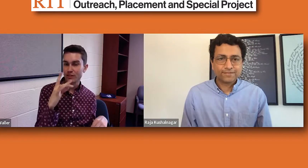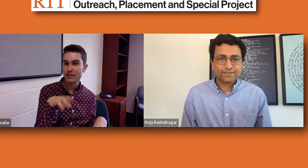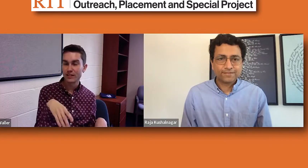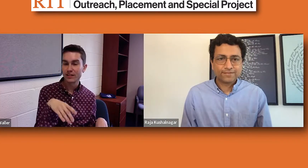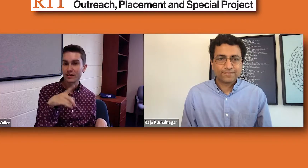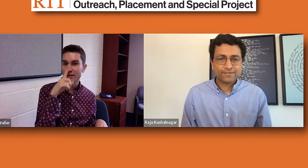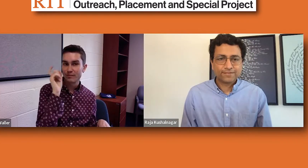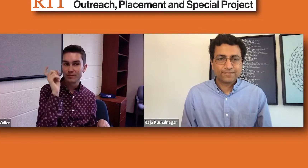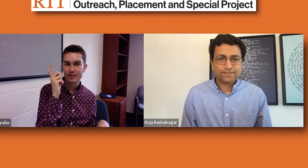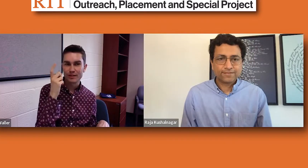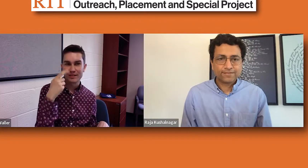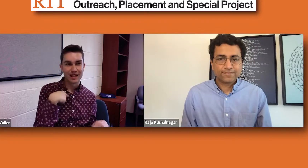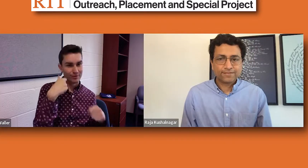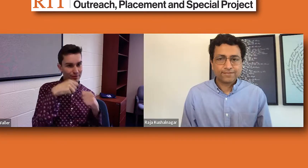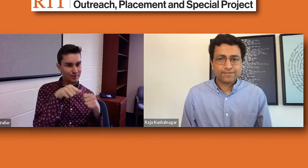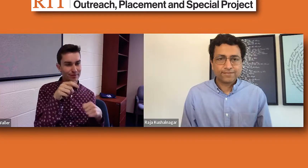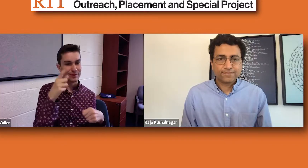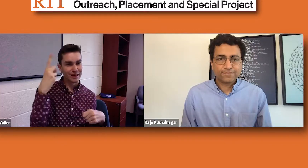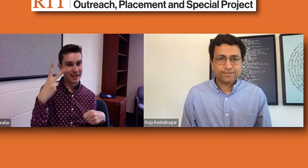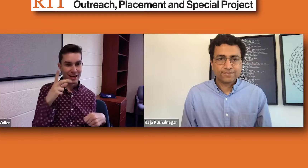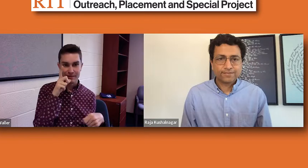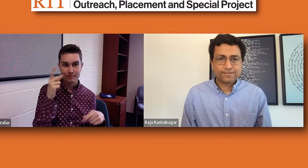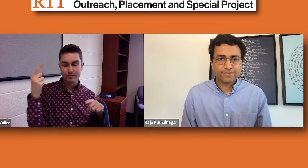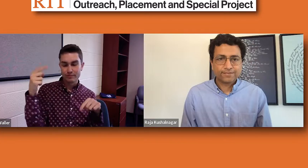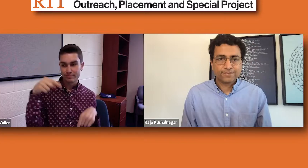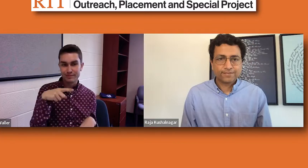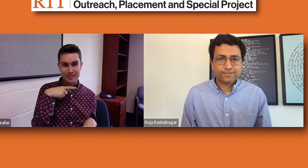and I found that that experience with the Ari was really interesting.